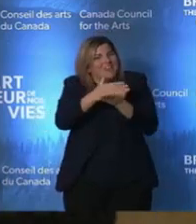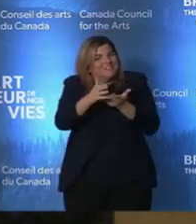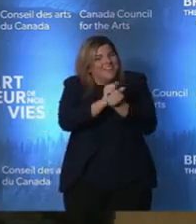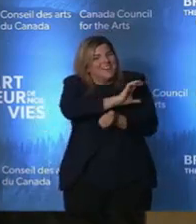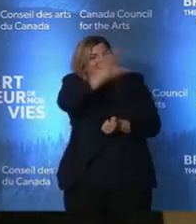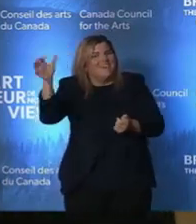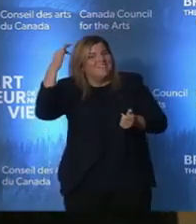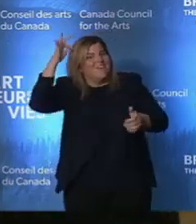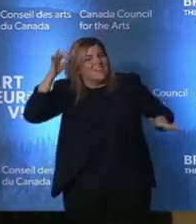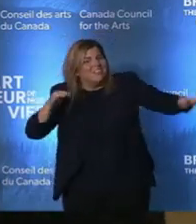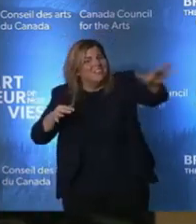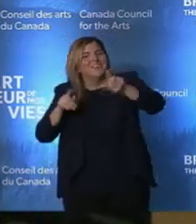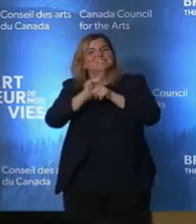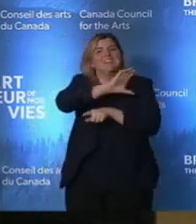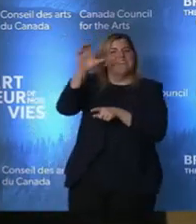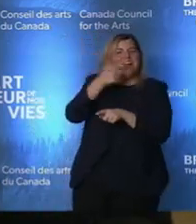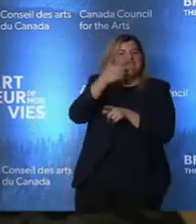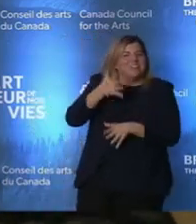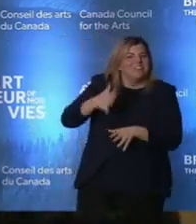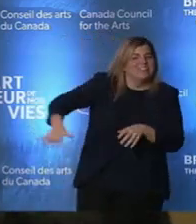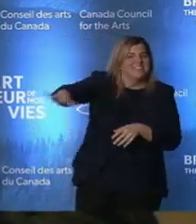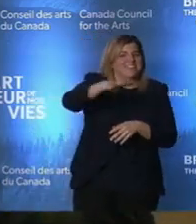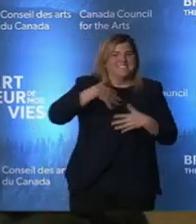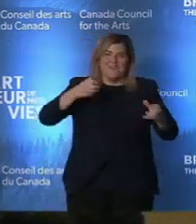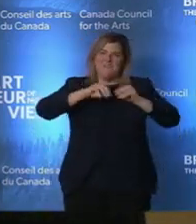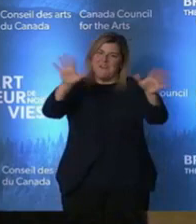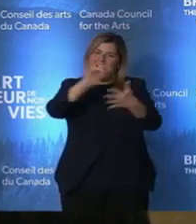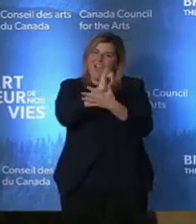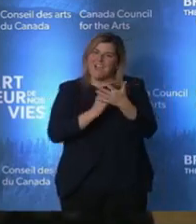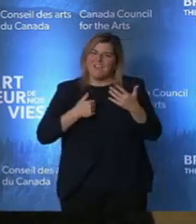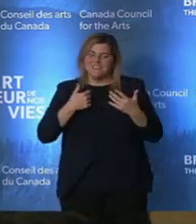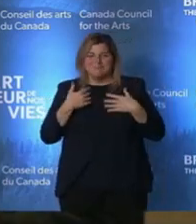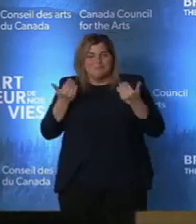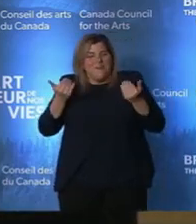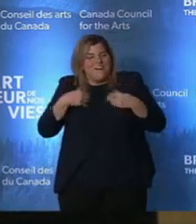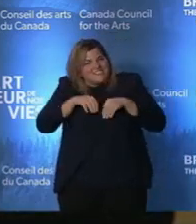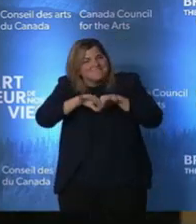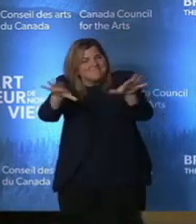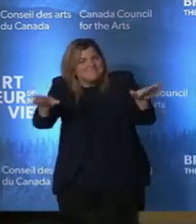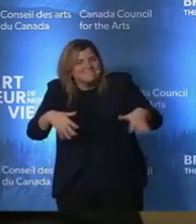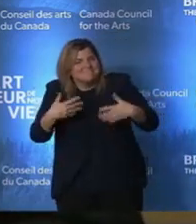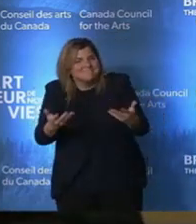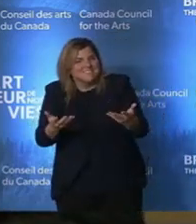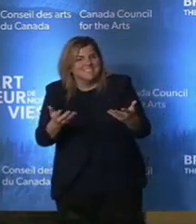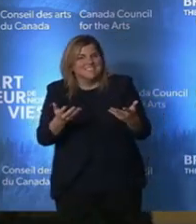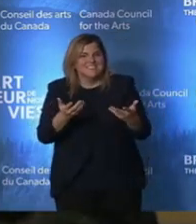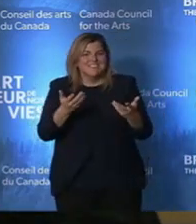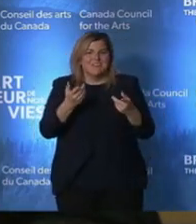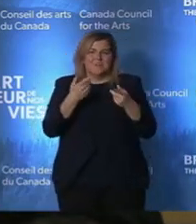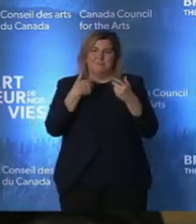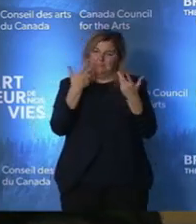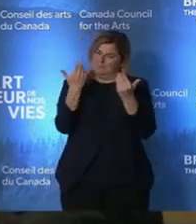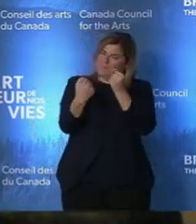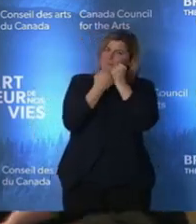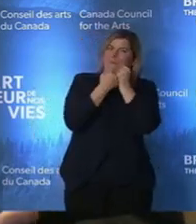anglophones, and to that aim we need the funds, the financing for translation.